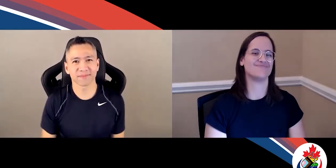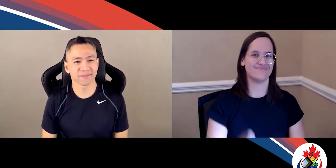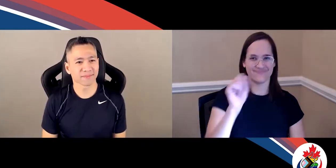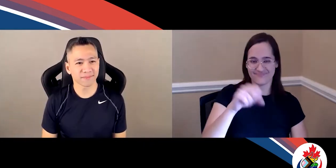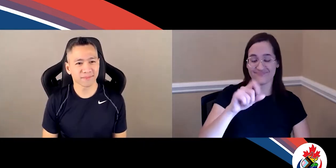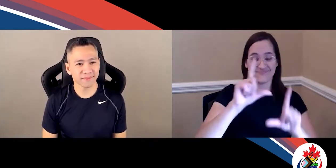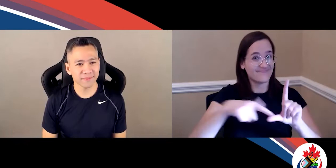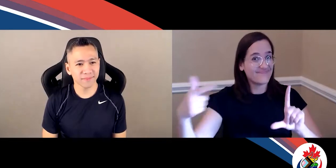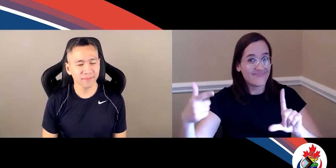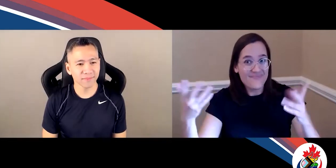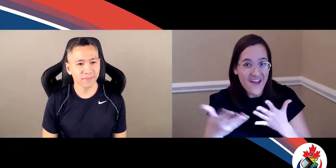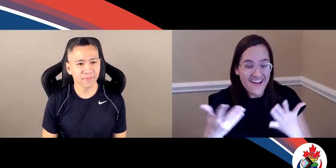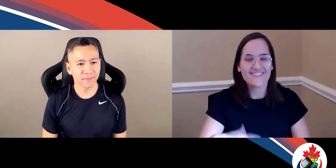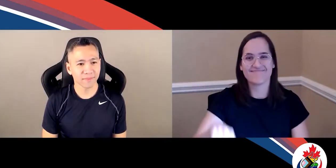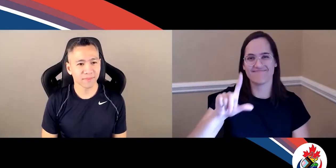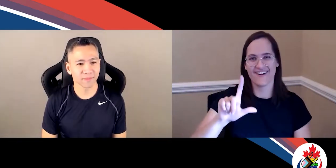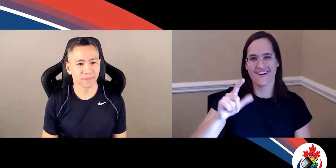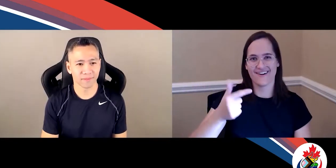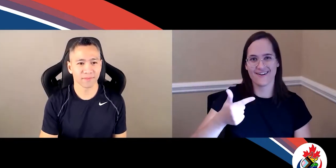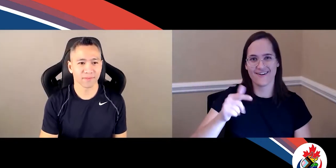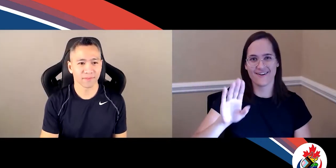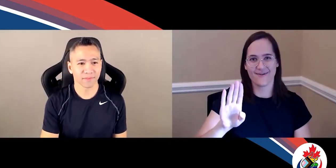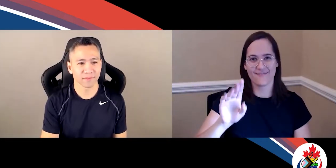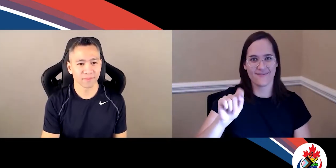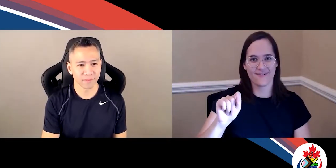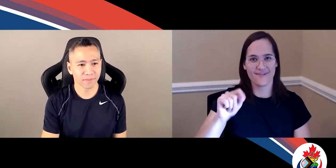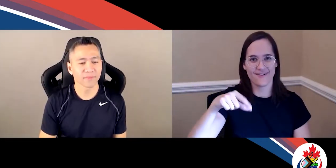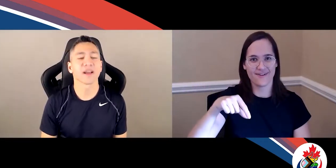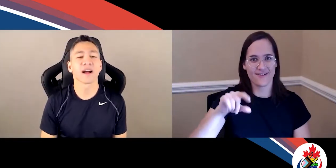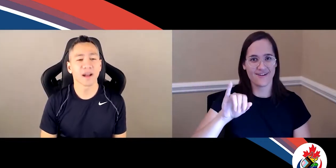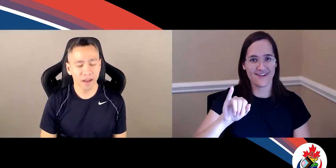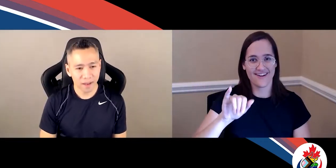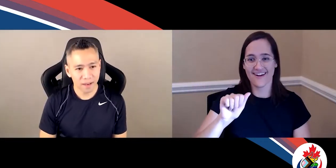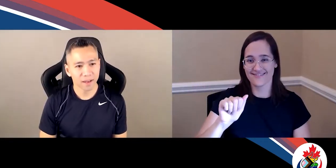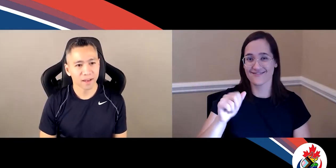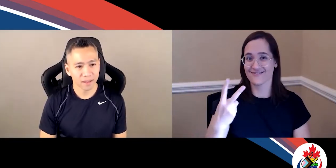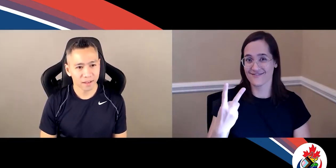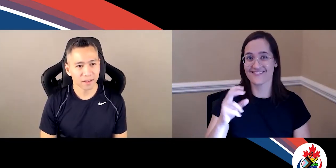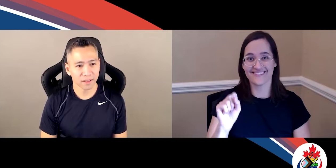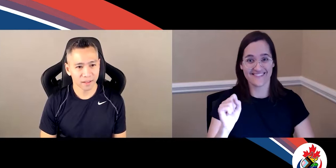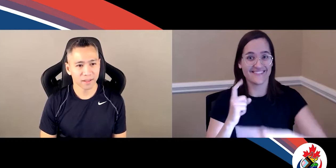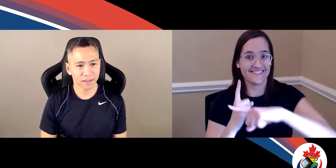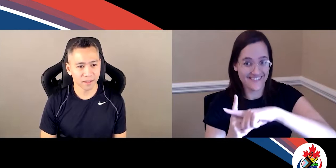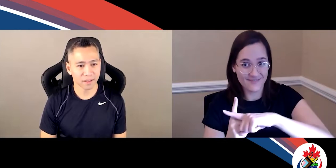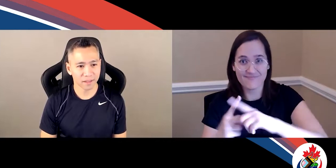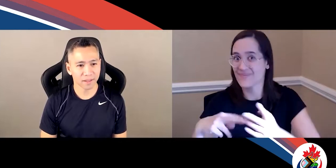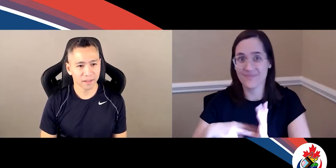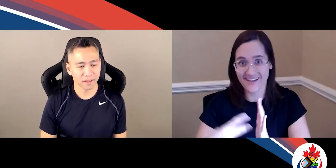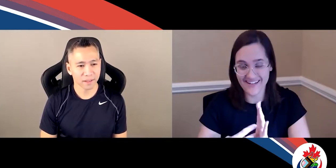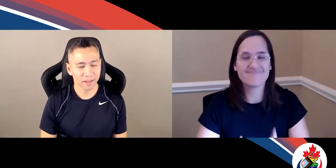Yes, this sign means LGBTQIA2S+. It stands for: